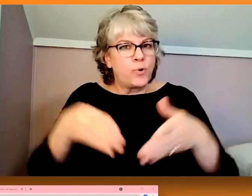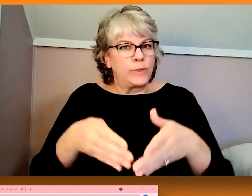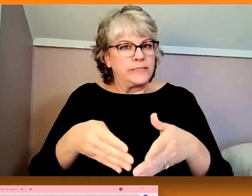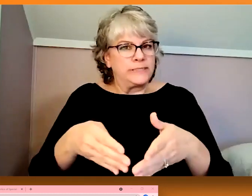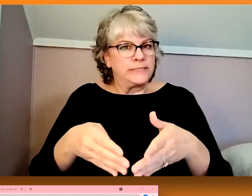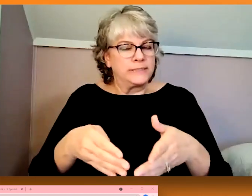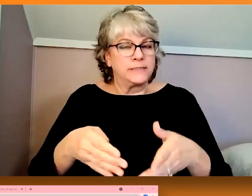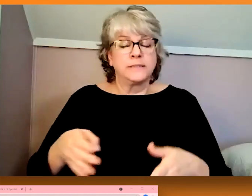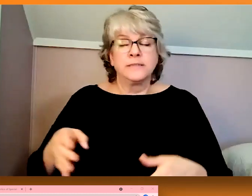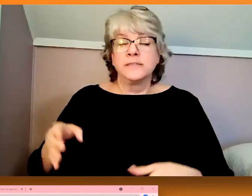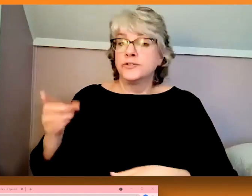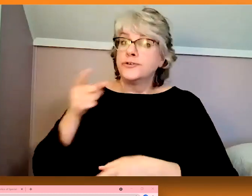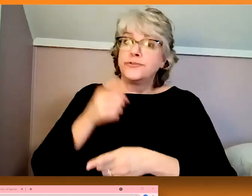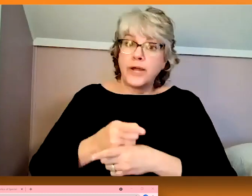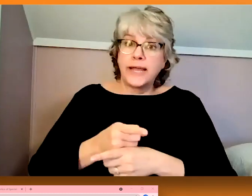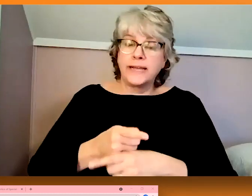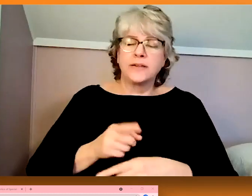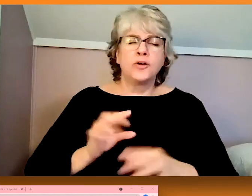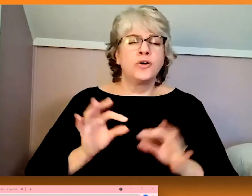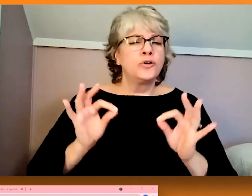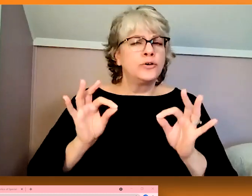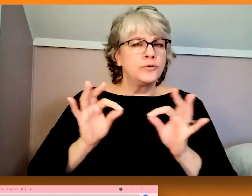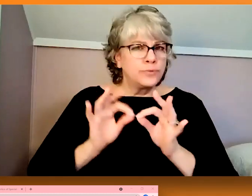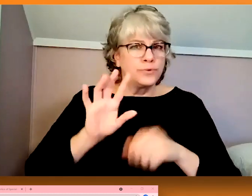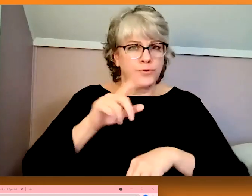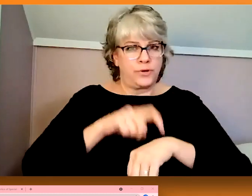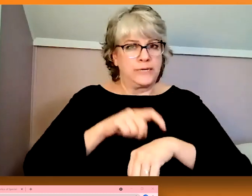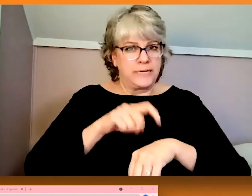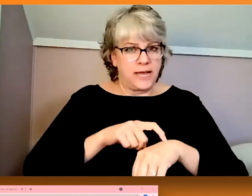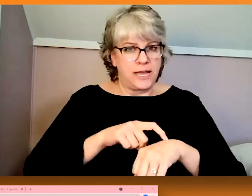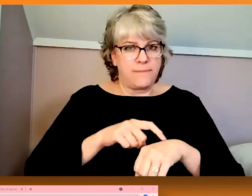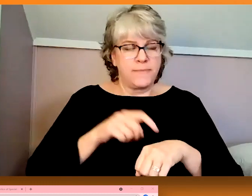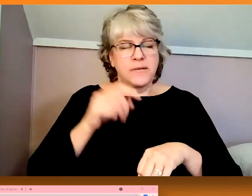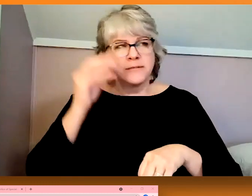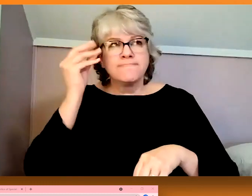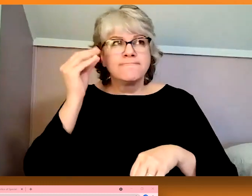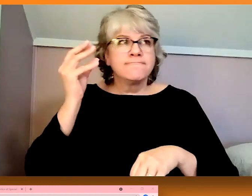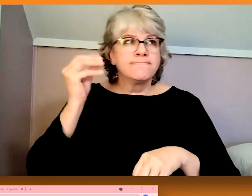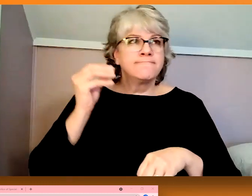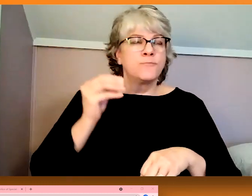You need to be take the time to develop your search because that's